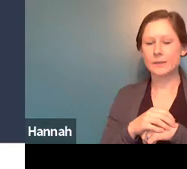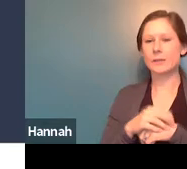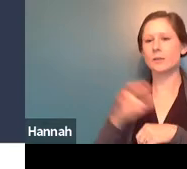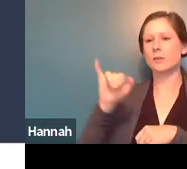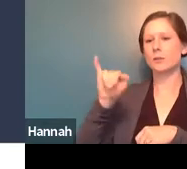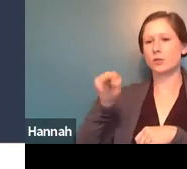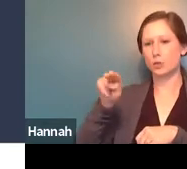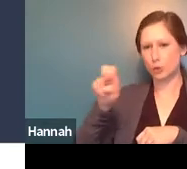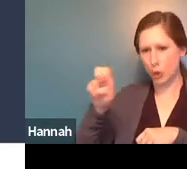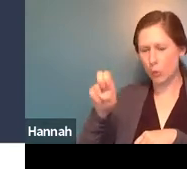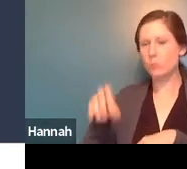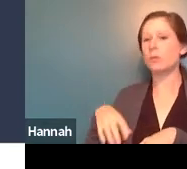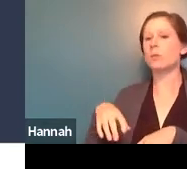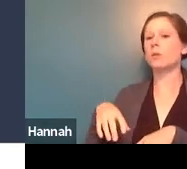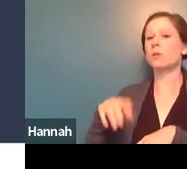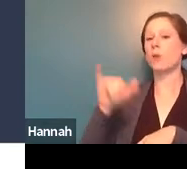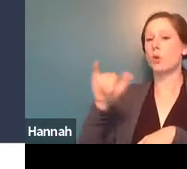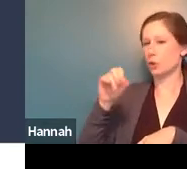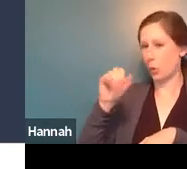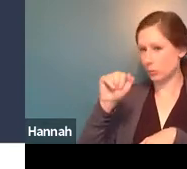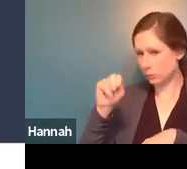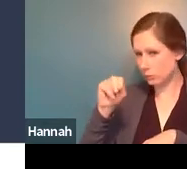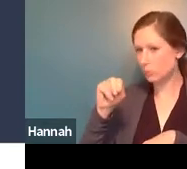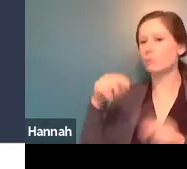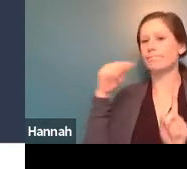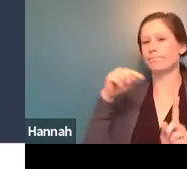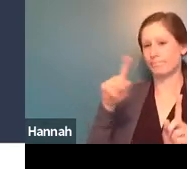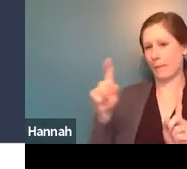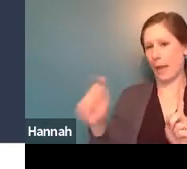you Adam forthat answer. But Joan asked kind of asking the other organizations too